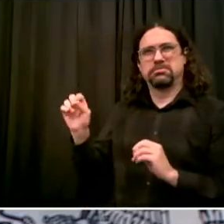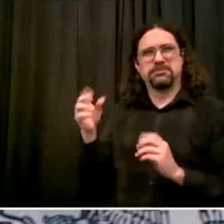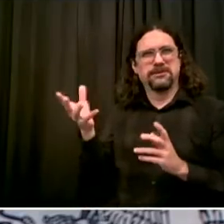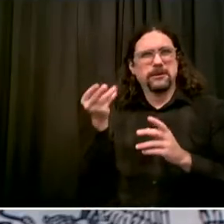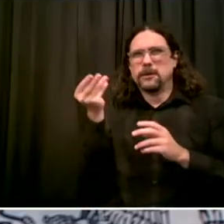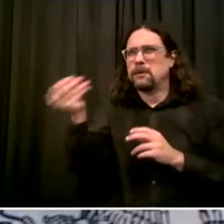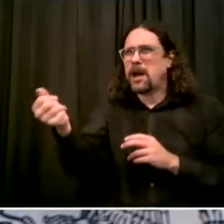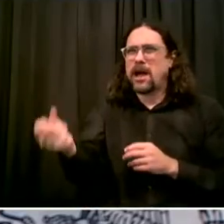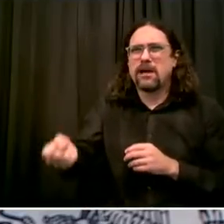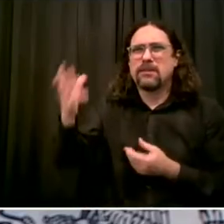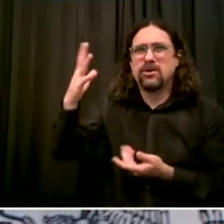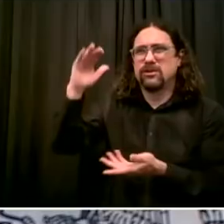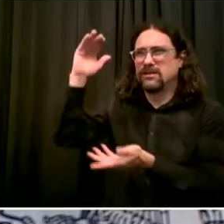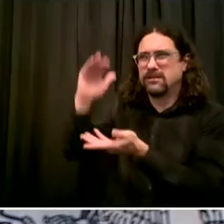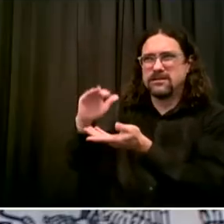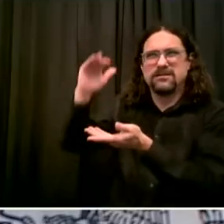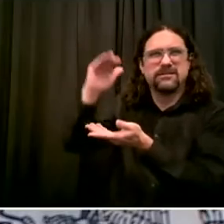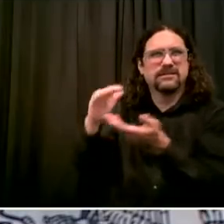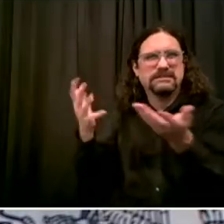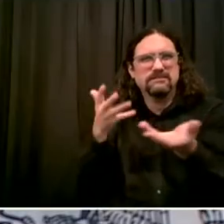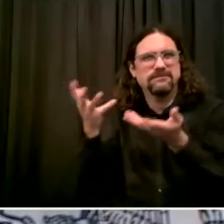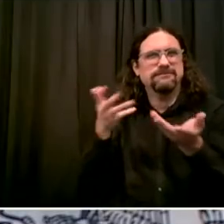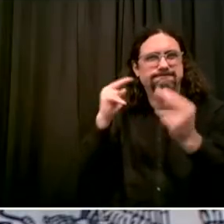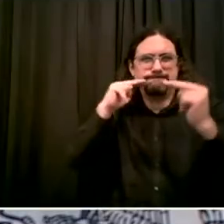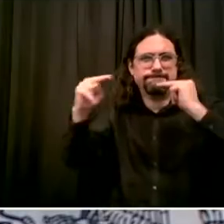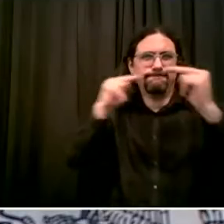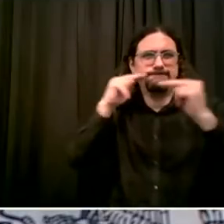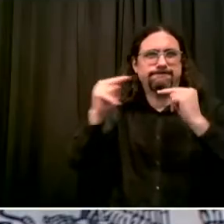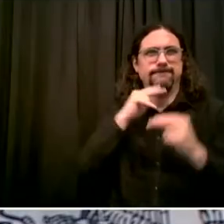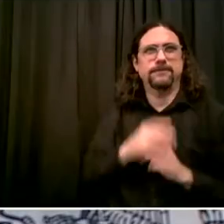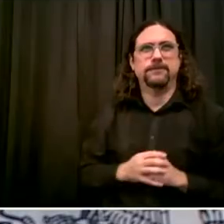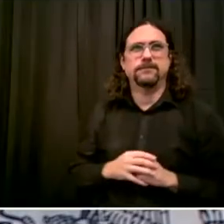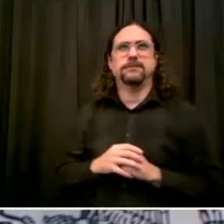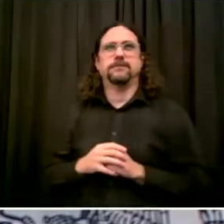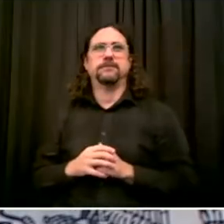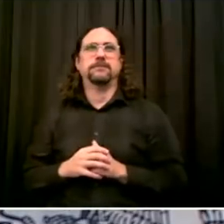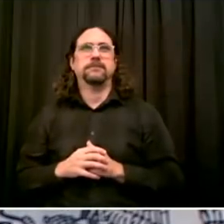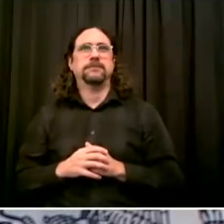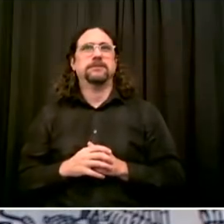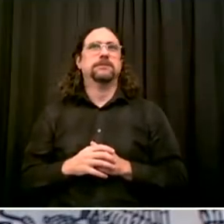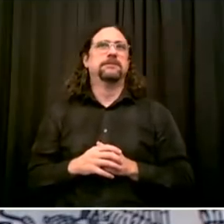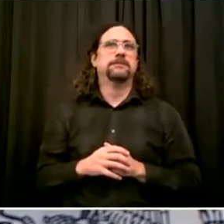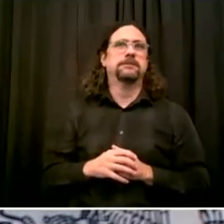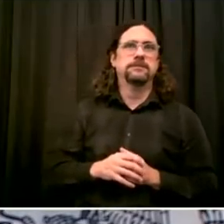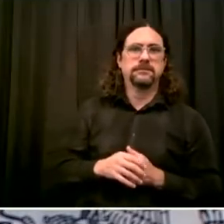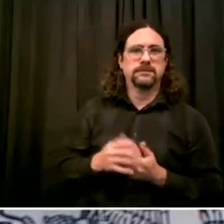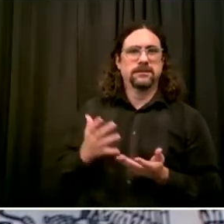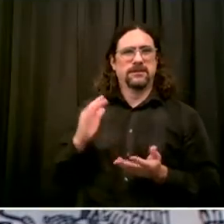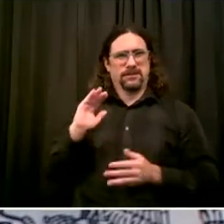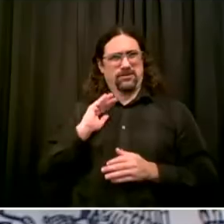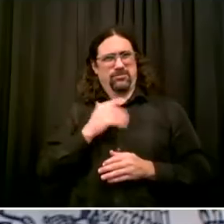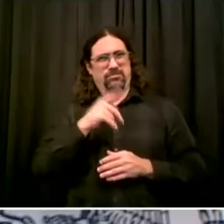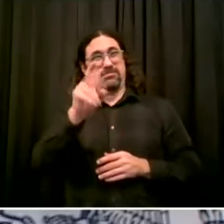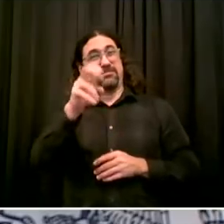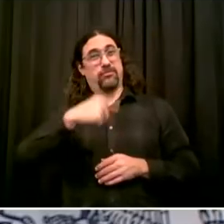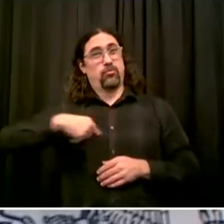THAT FACT. WE HAVE TO WATCH OUT FOR THE TAXPAYERS HERE. AI M ERCTINA BASED N OTHE